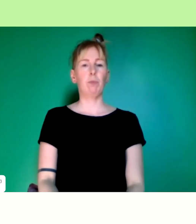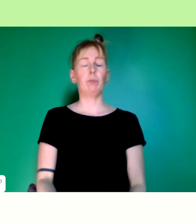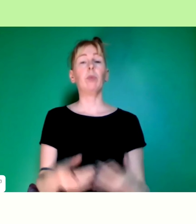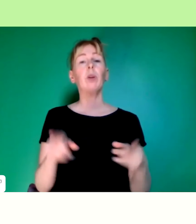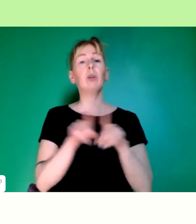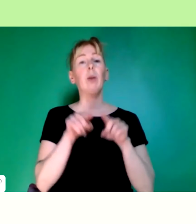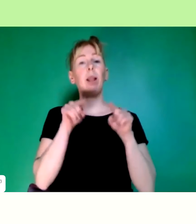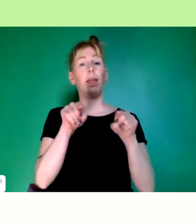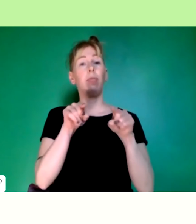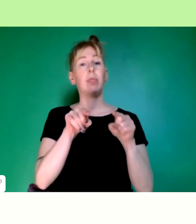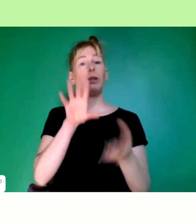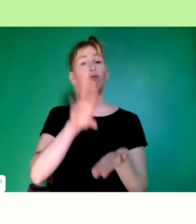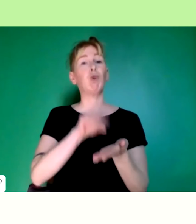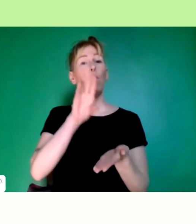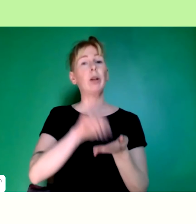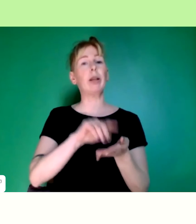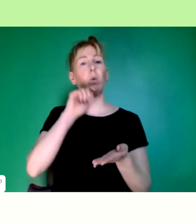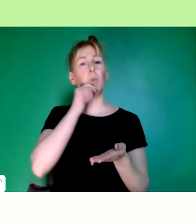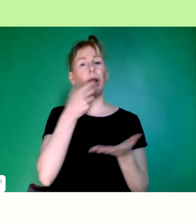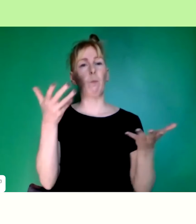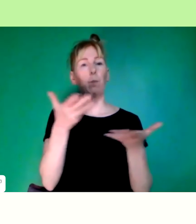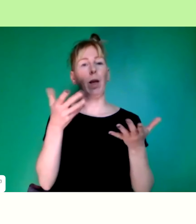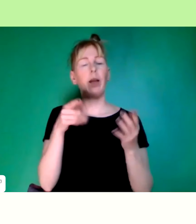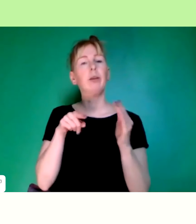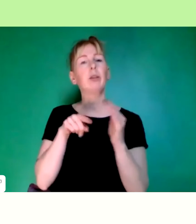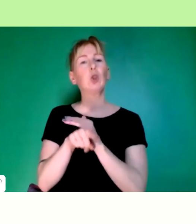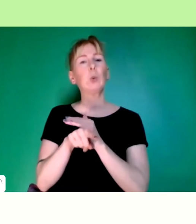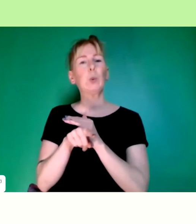of today's event on our YouTube channel that will include